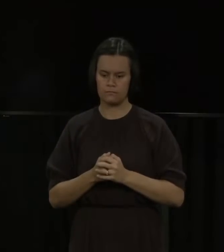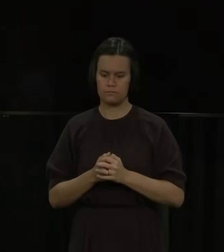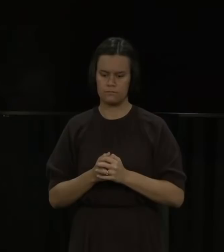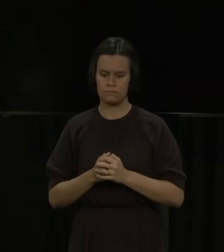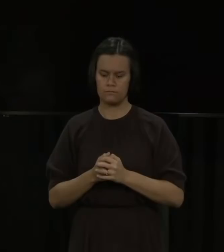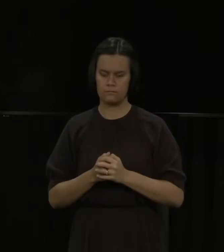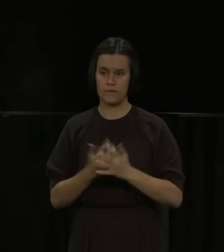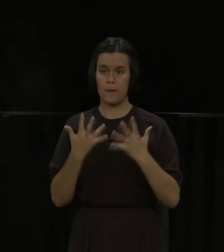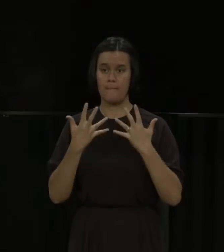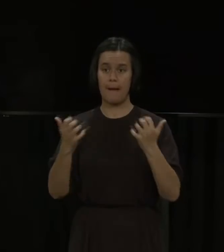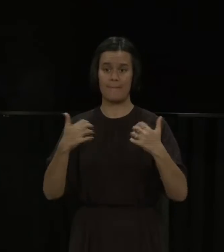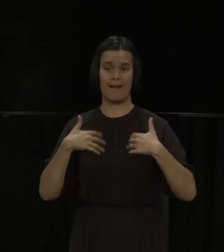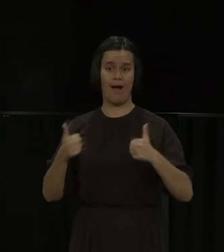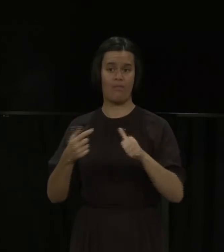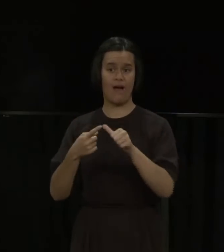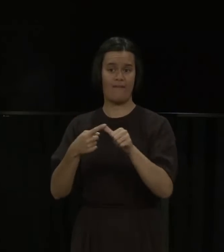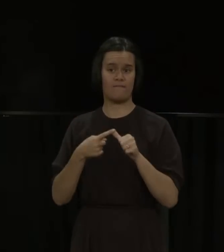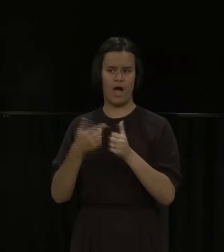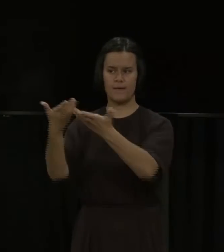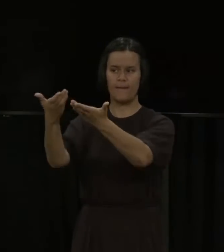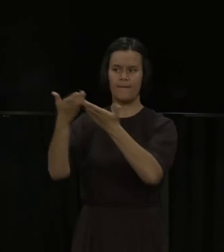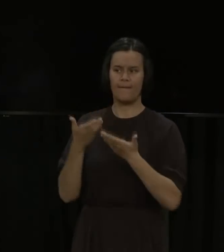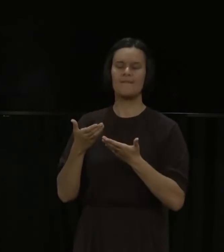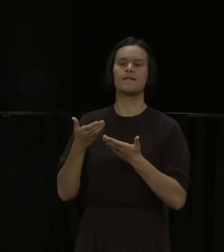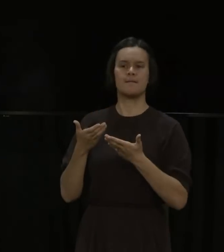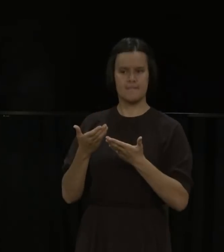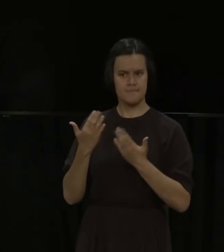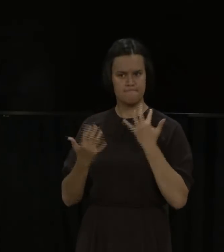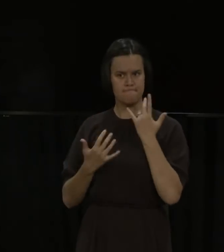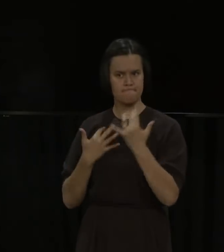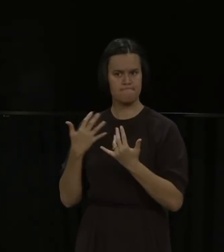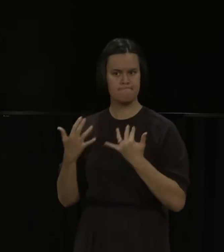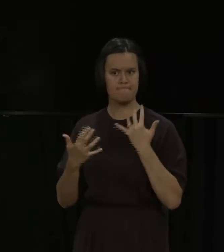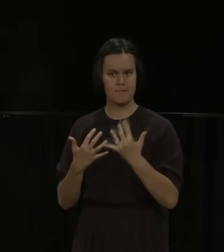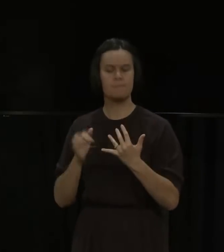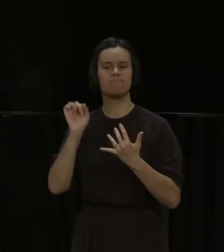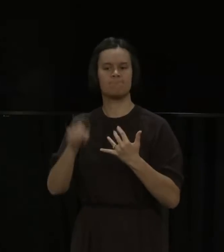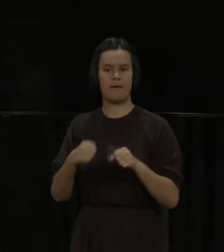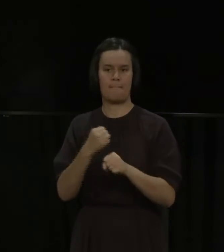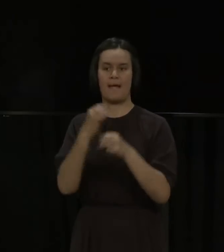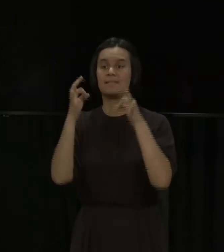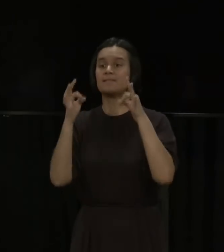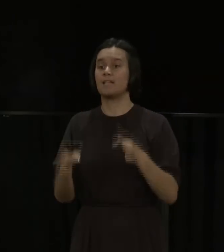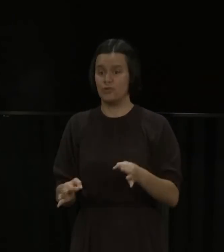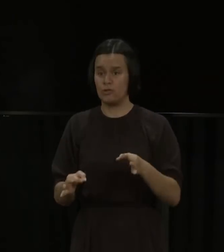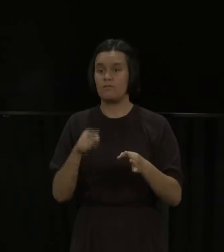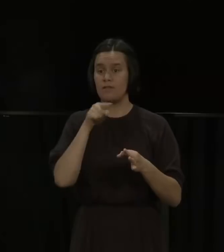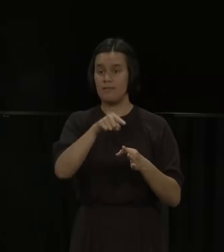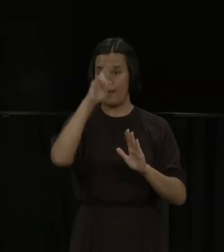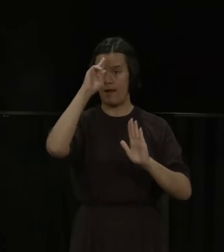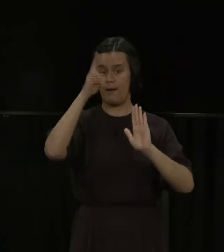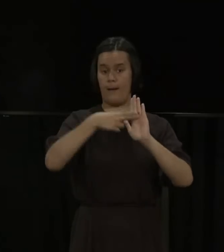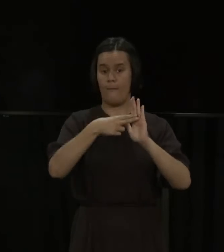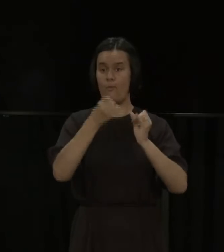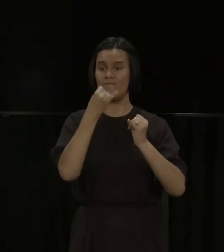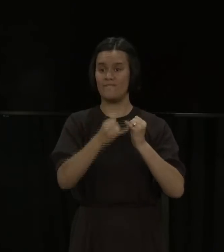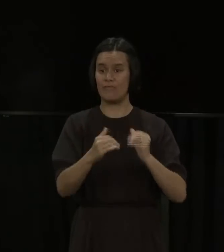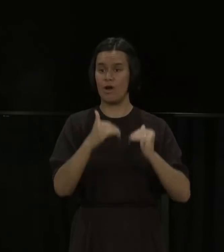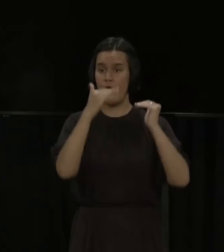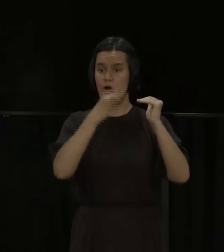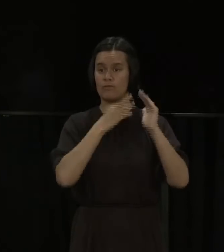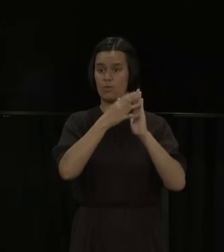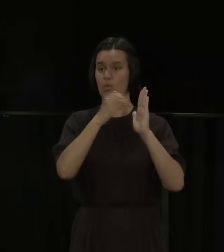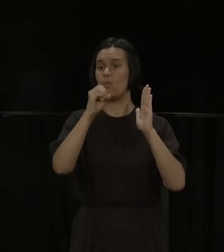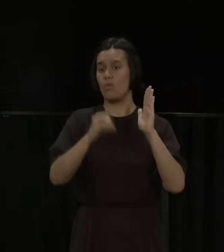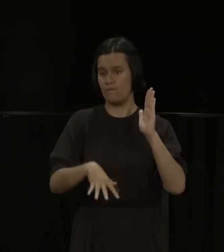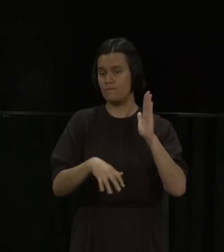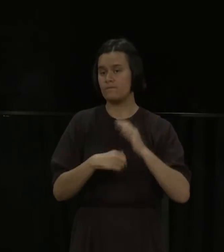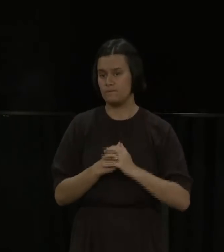responses.